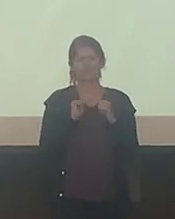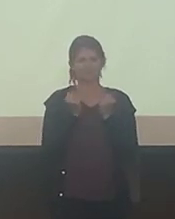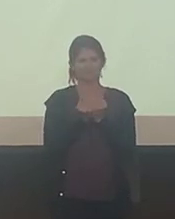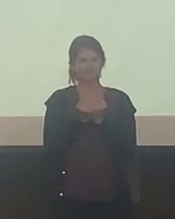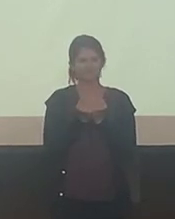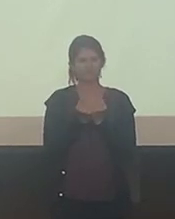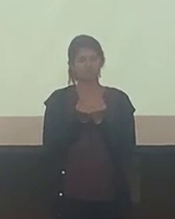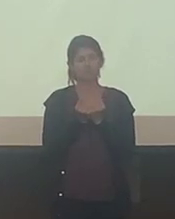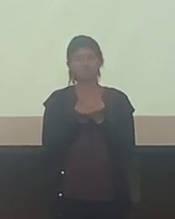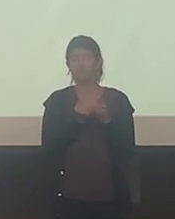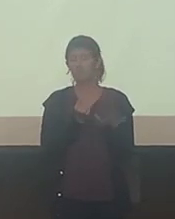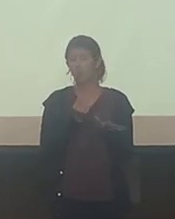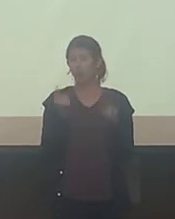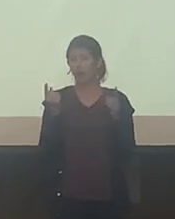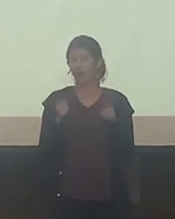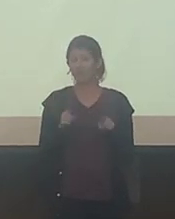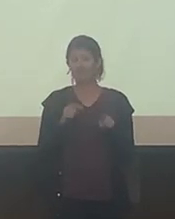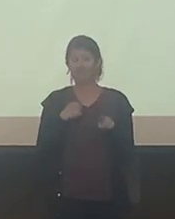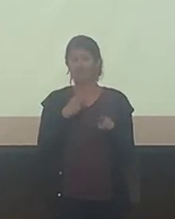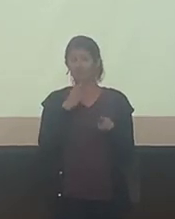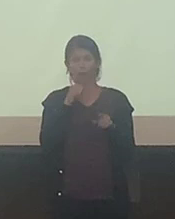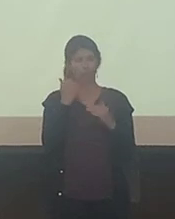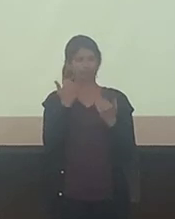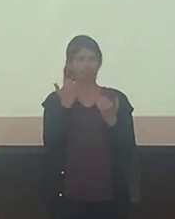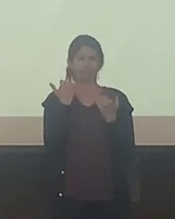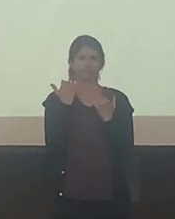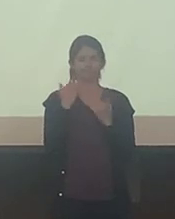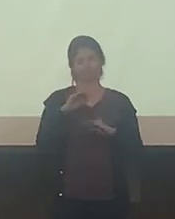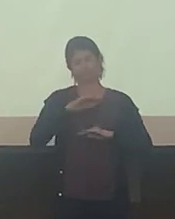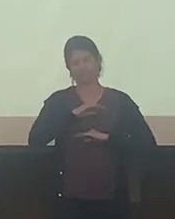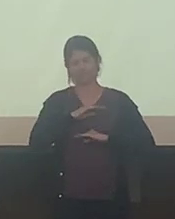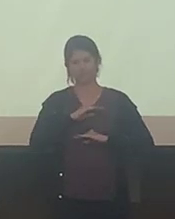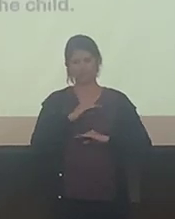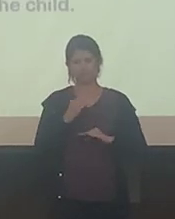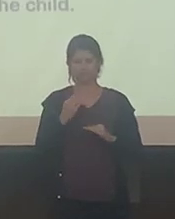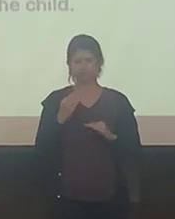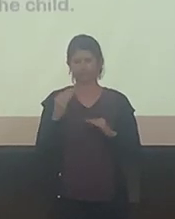they don't meet the problem or if they don't meet maybe they're deaf but they don't need educational